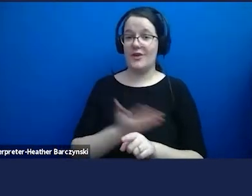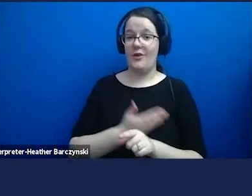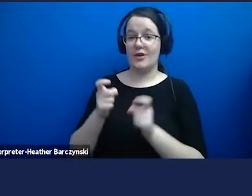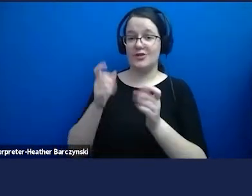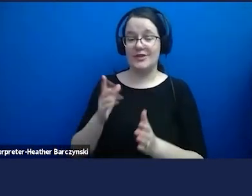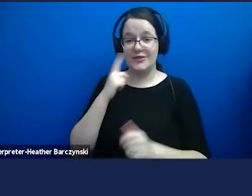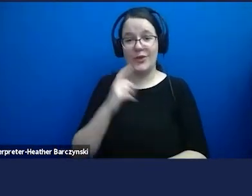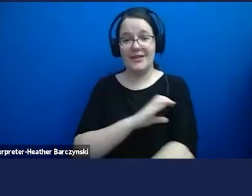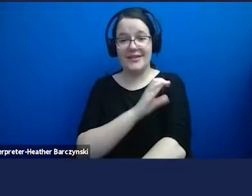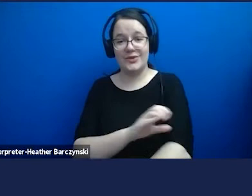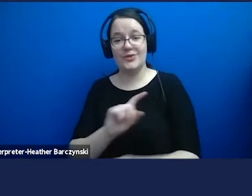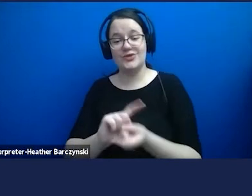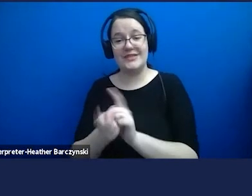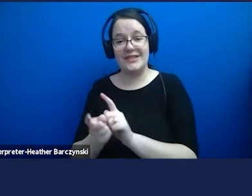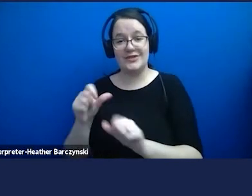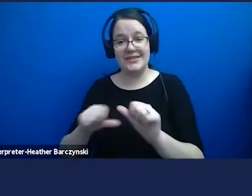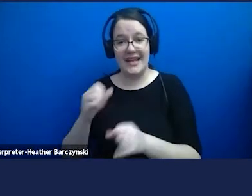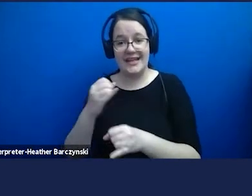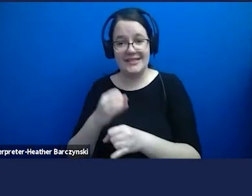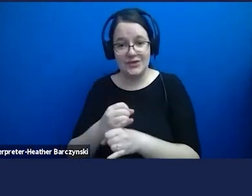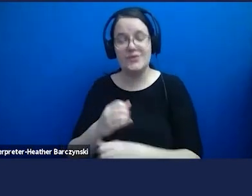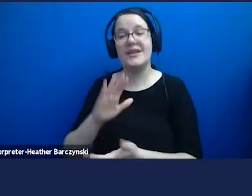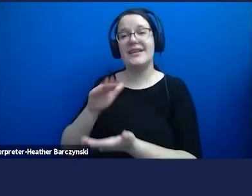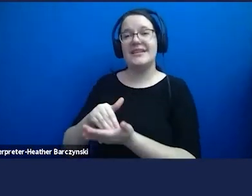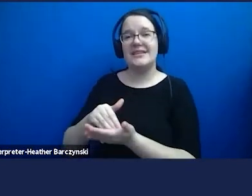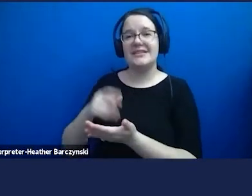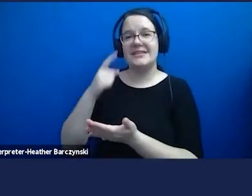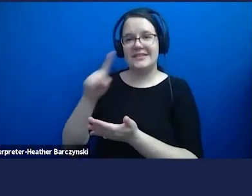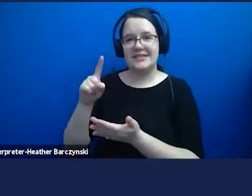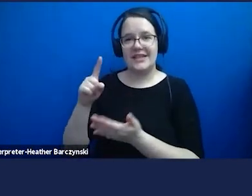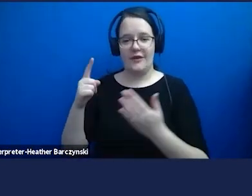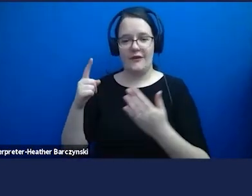director of our center for community health and prevention and leading efforts institutionally